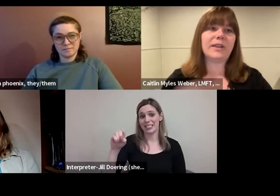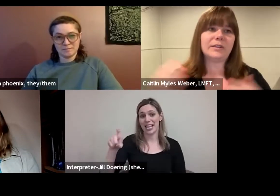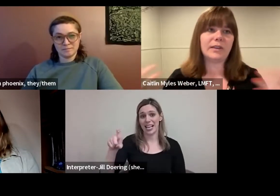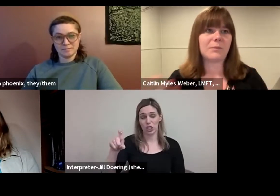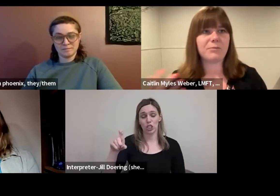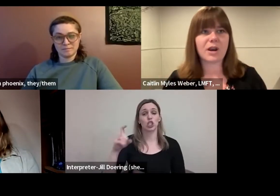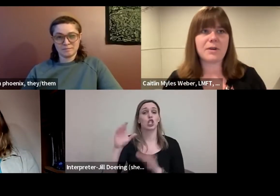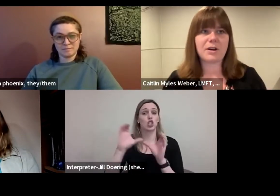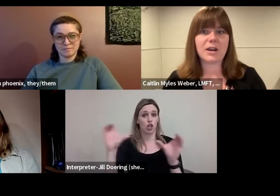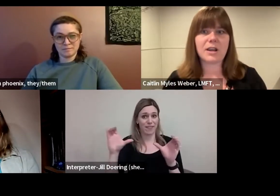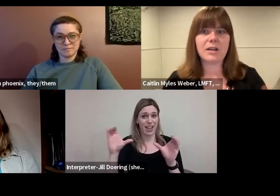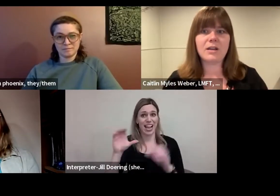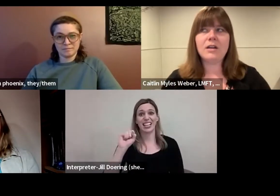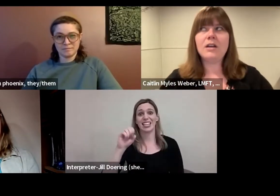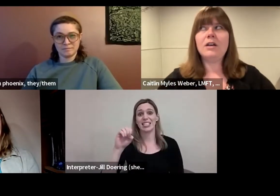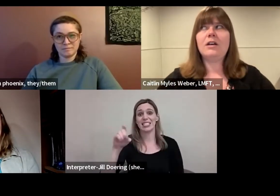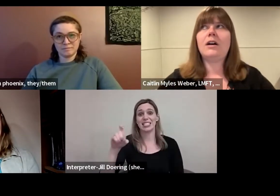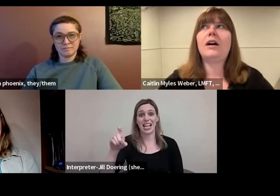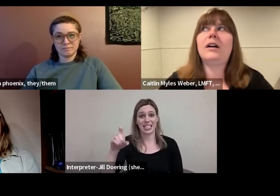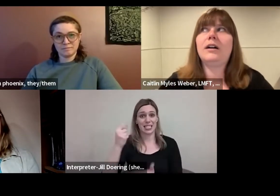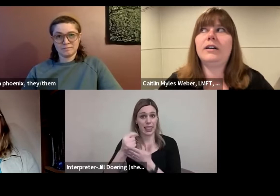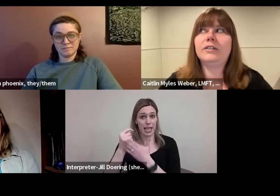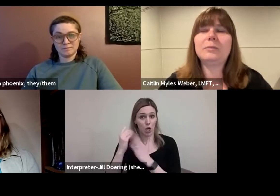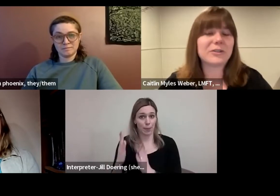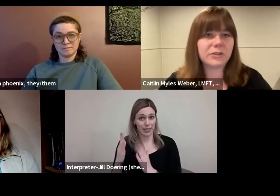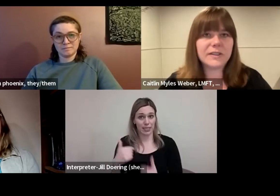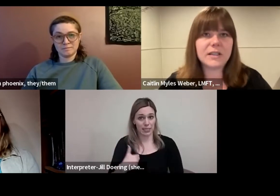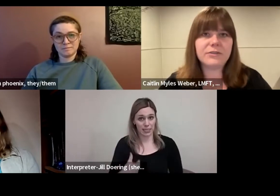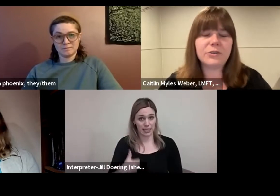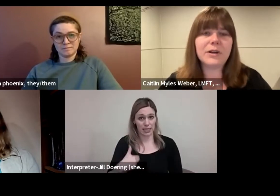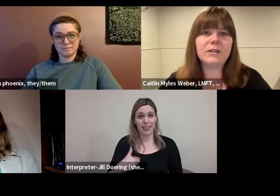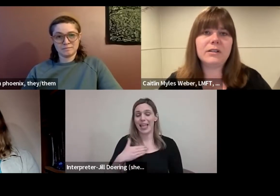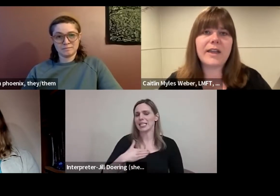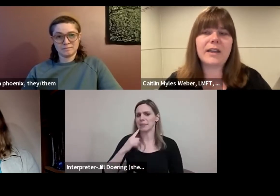so that's like my primary specialty, if you will.